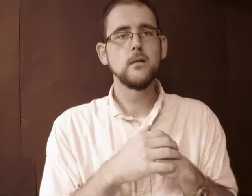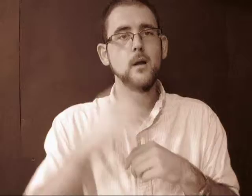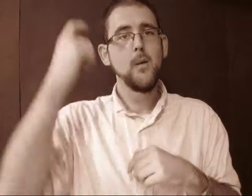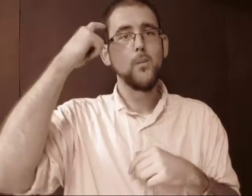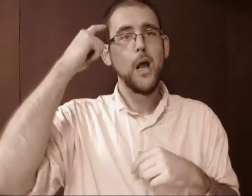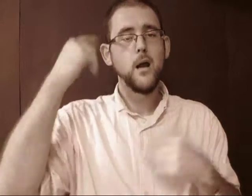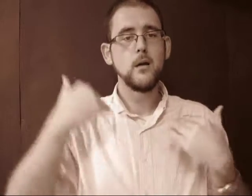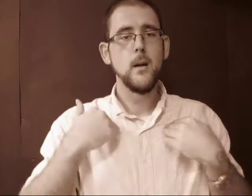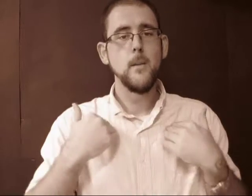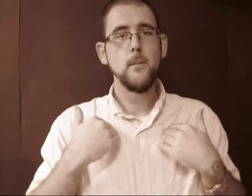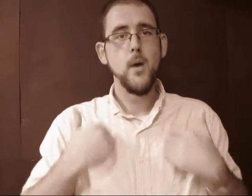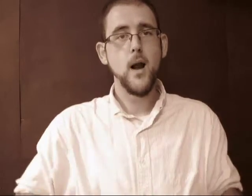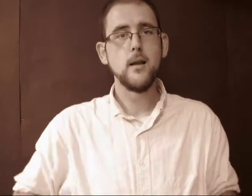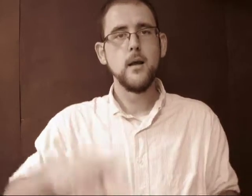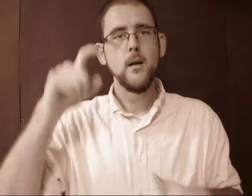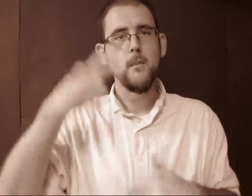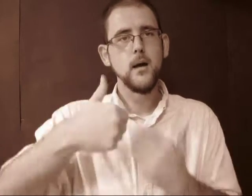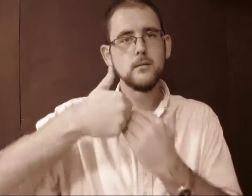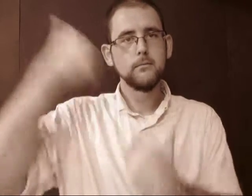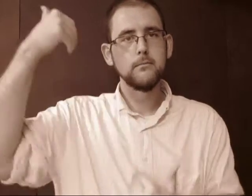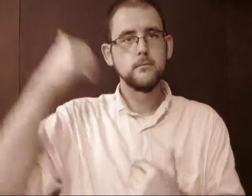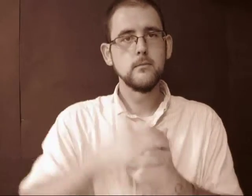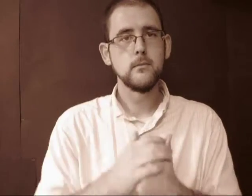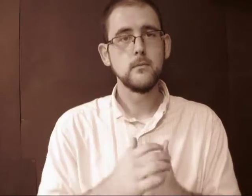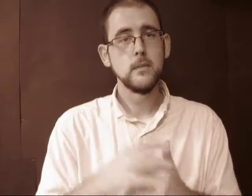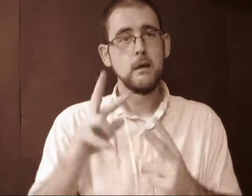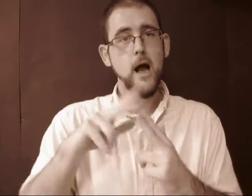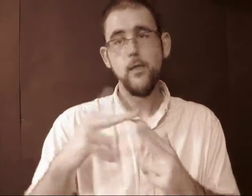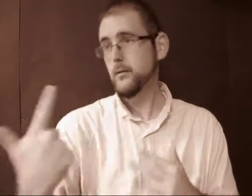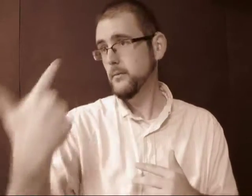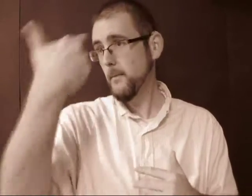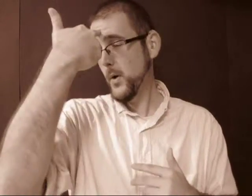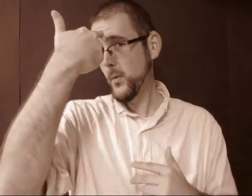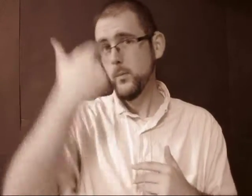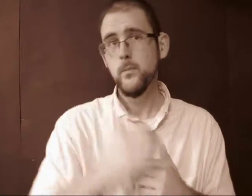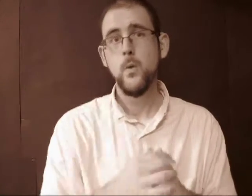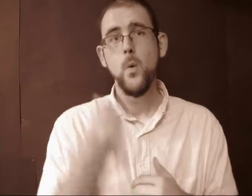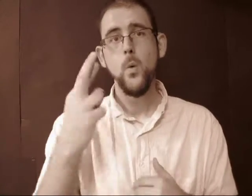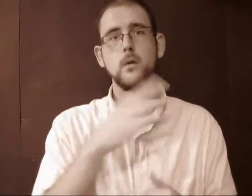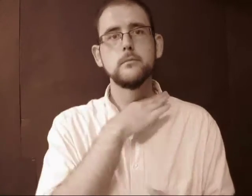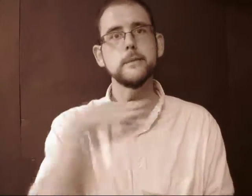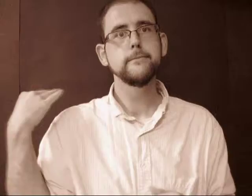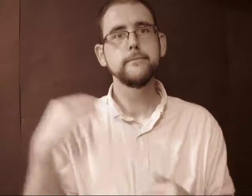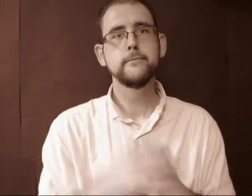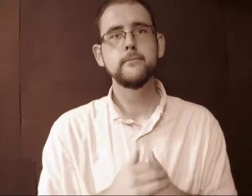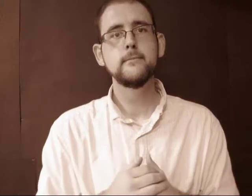The brain and body have to be separated, so only a head shot or decapitation would work.